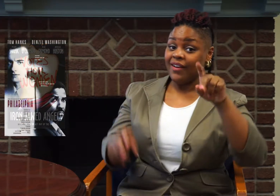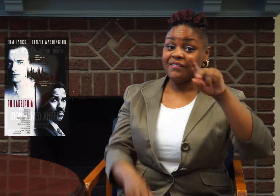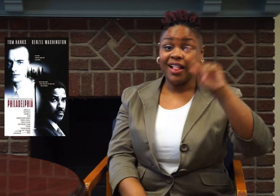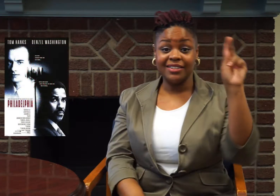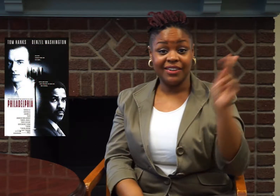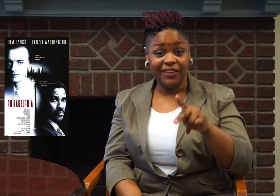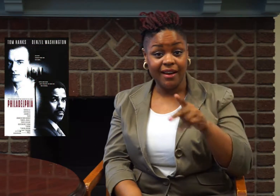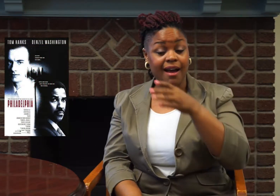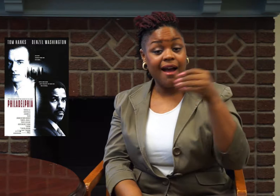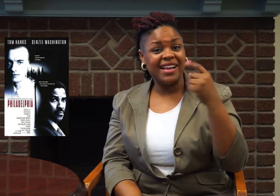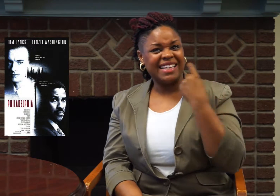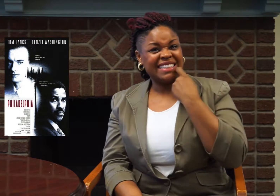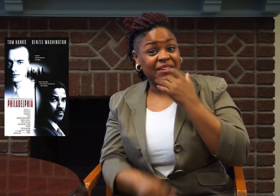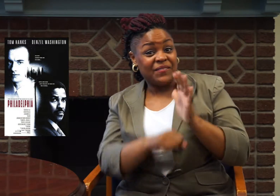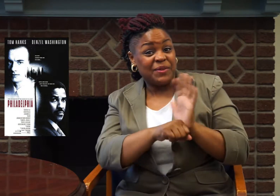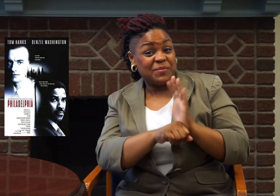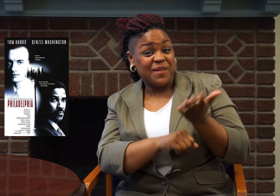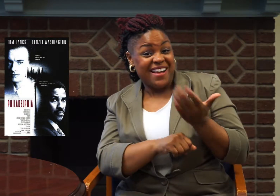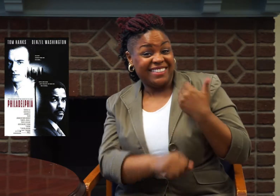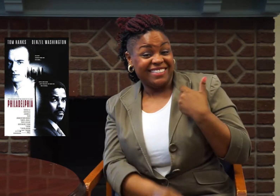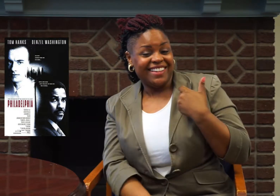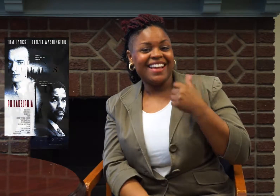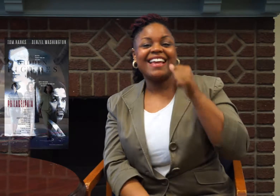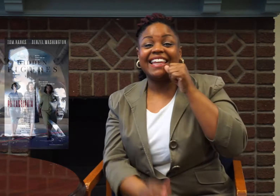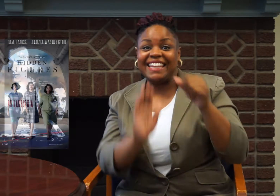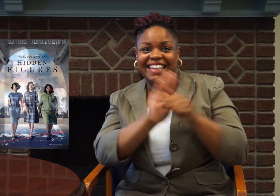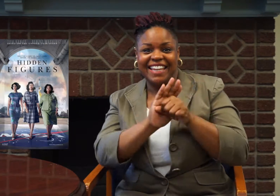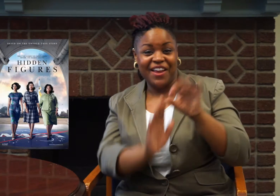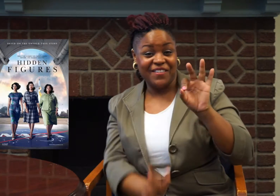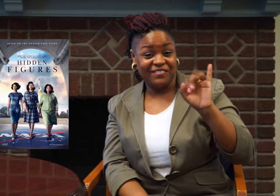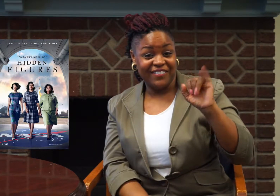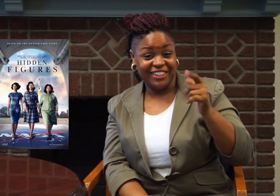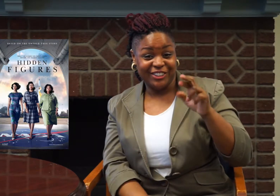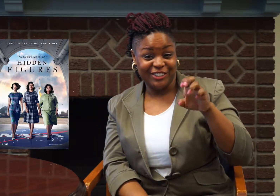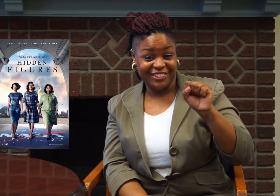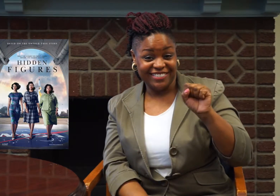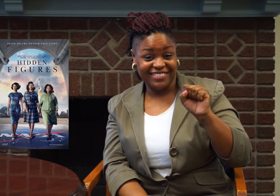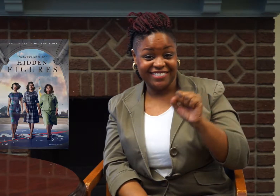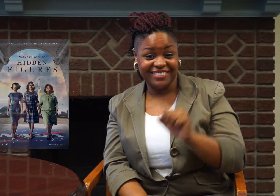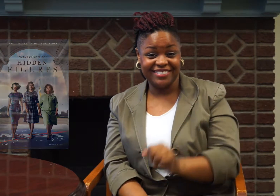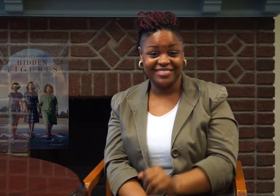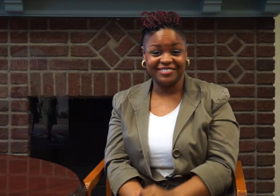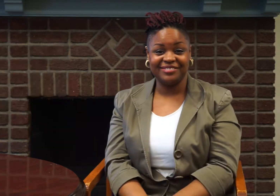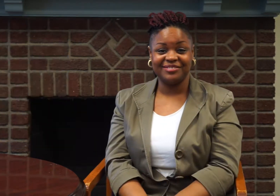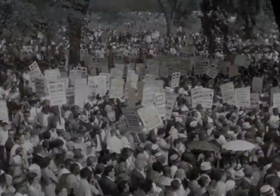the film Philadelphia, and the very recently-released film, Hidden Figures.